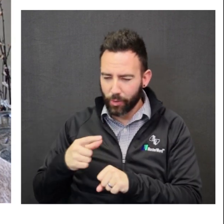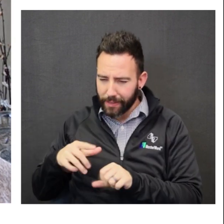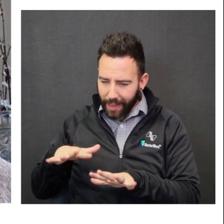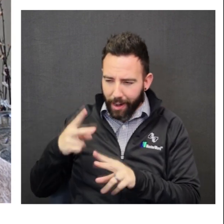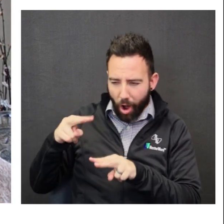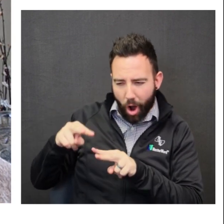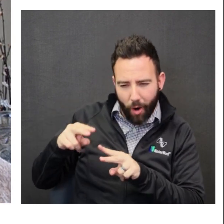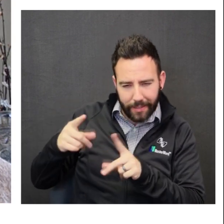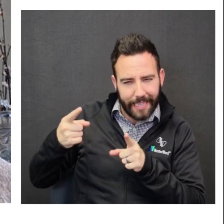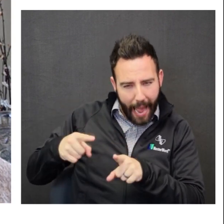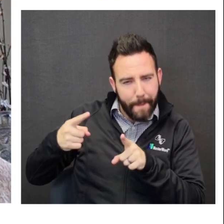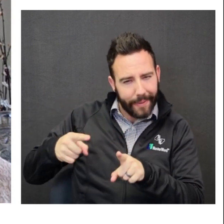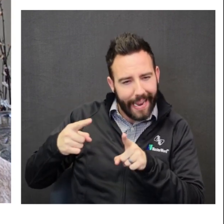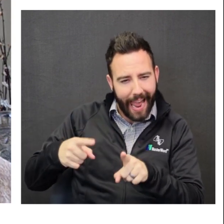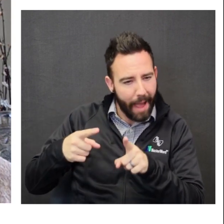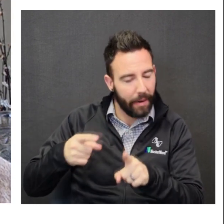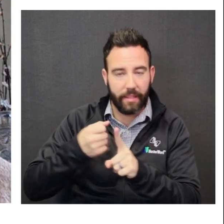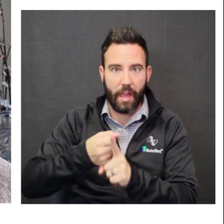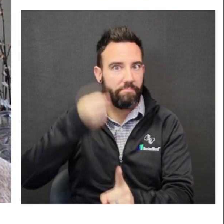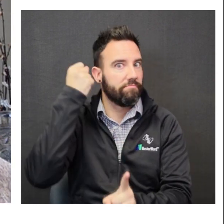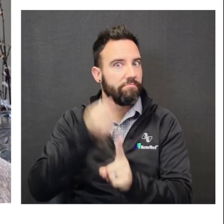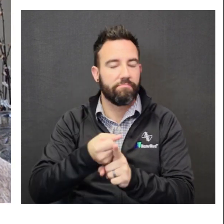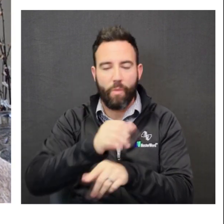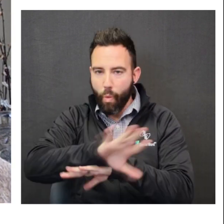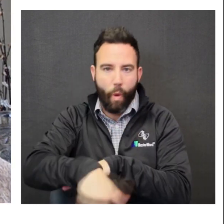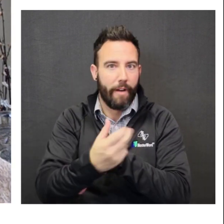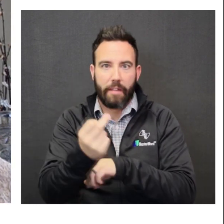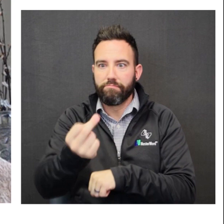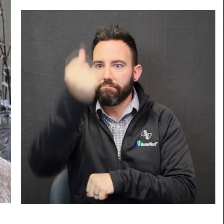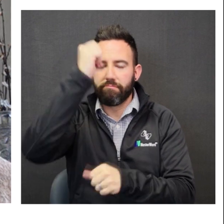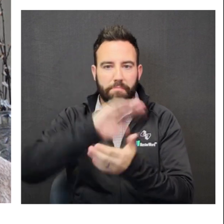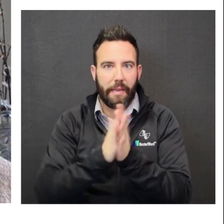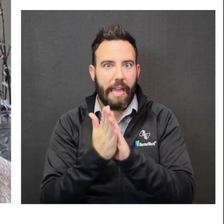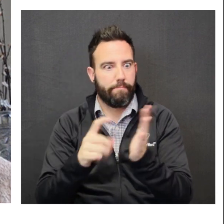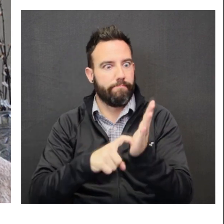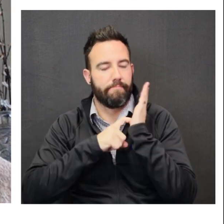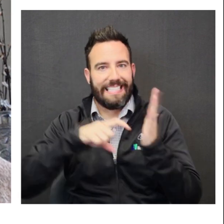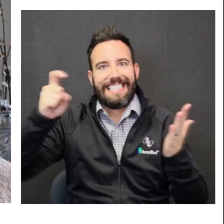It's kind of here. It's starting to penetrate. And now it became a necessity overnight across